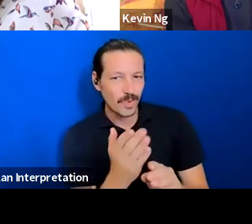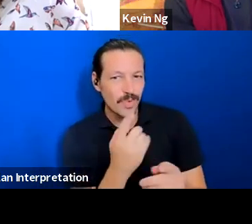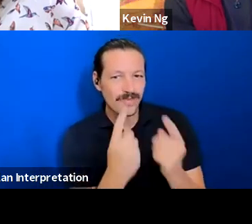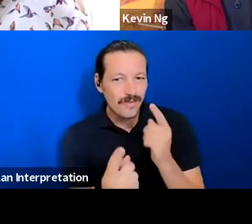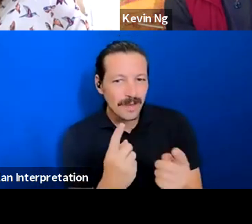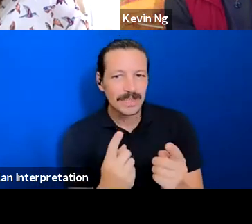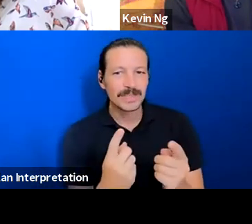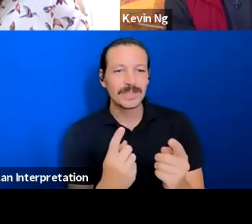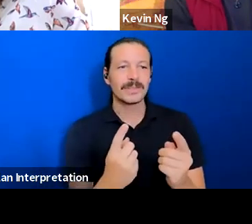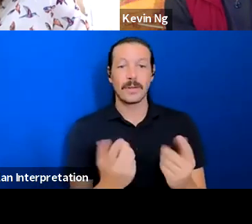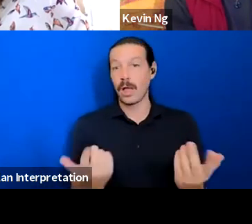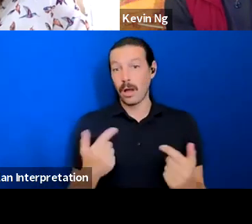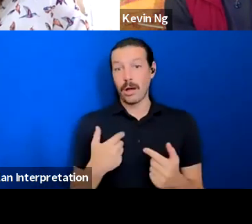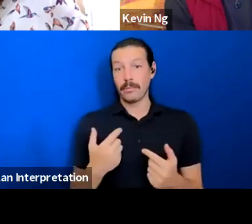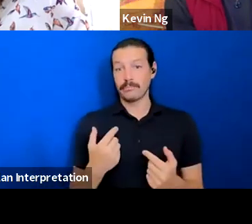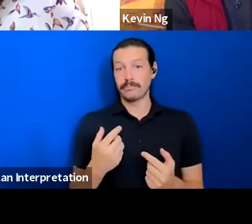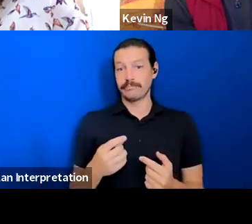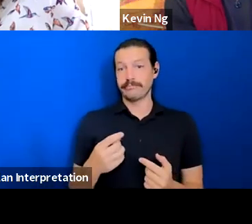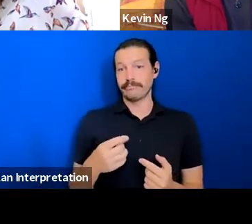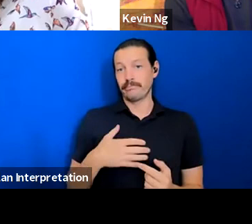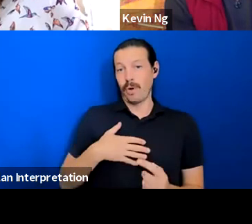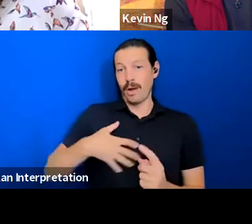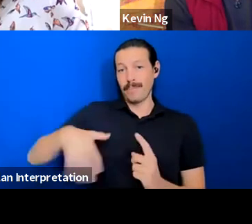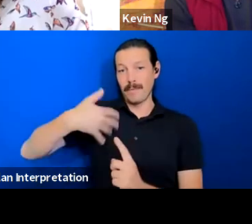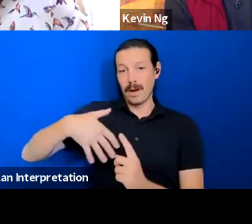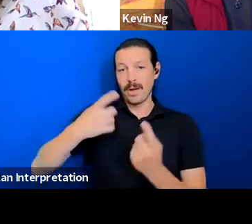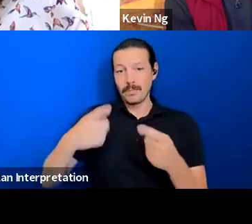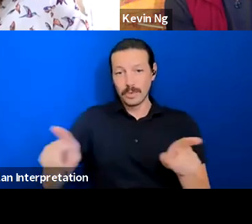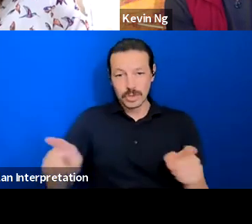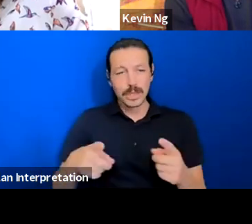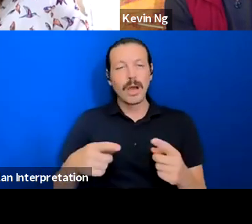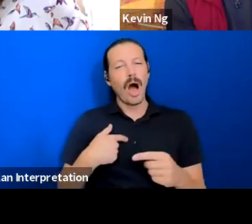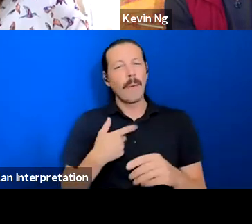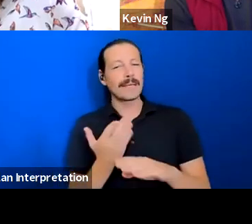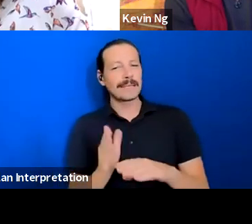my particular area is contemporary music, I understand jazz, but I don't understand